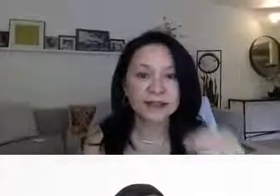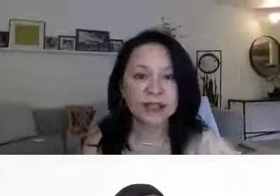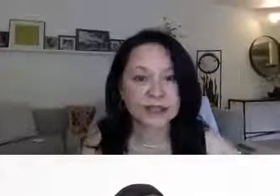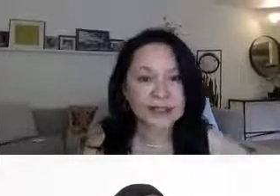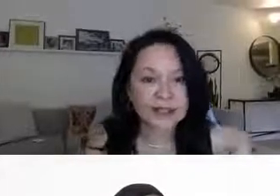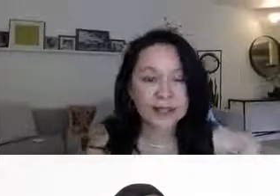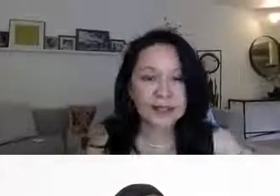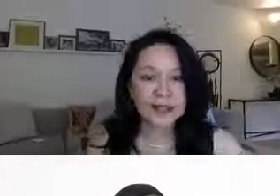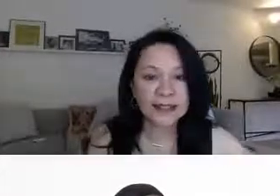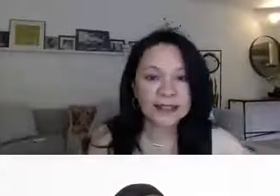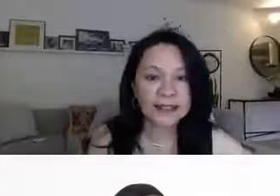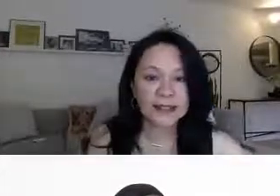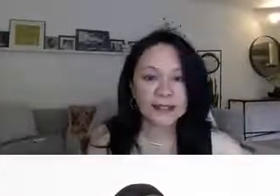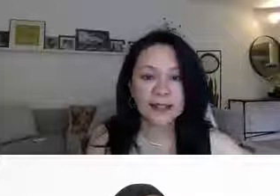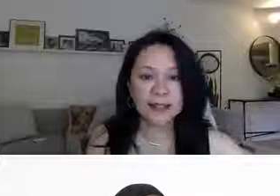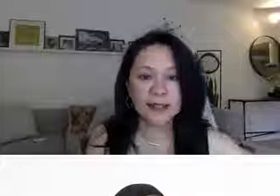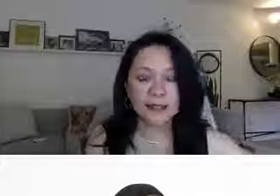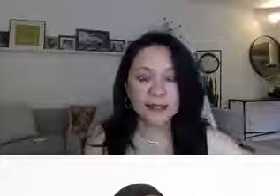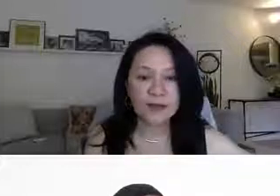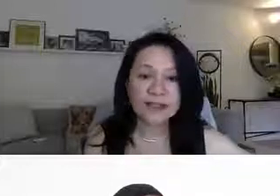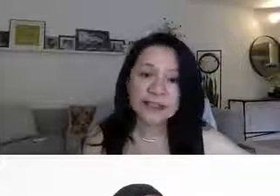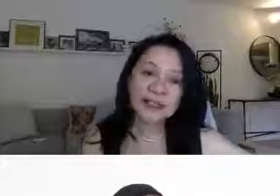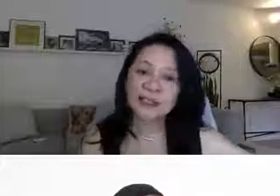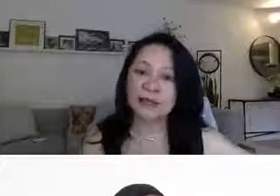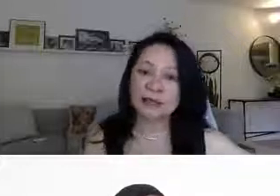Today's speaker is Sophia Tan, an attorney from the Education Law Center.